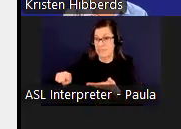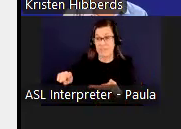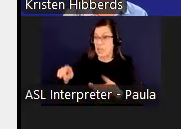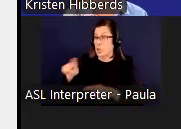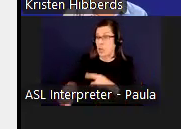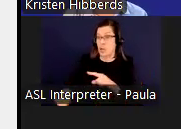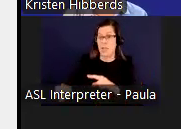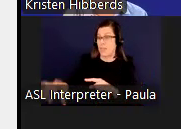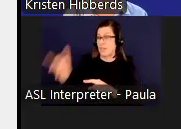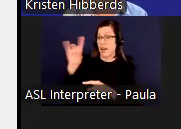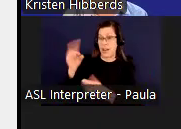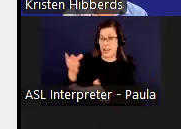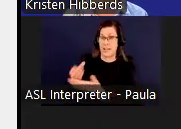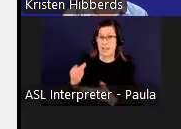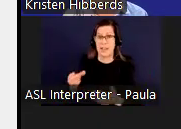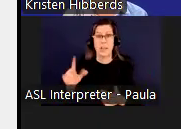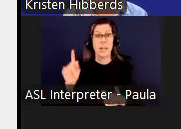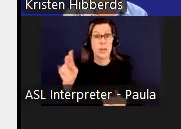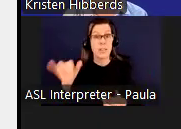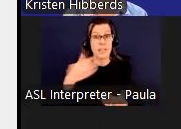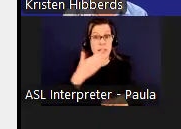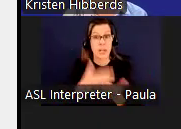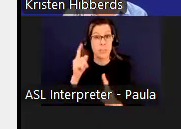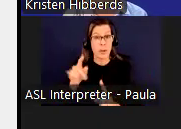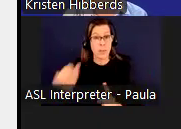Kristen, that's a good point, but is that not covered with our